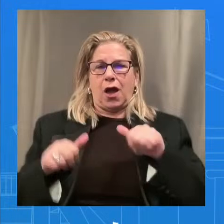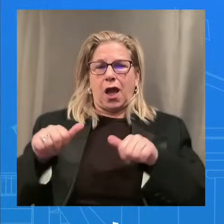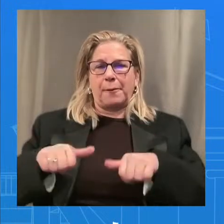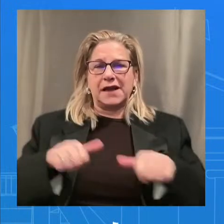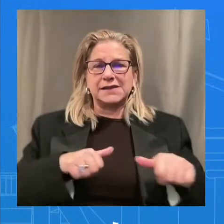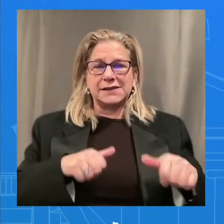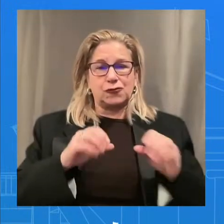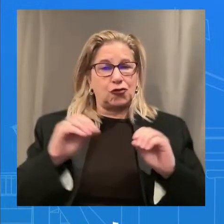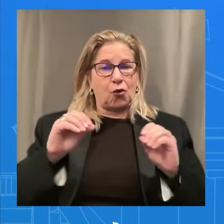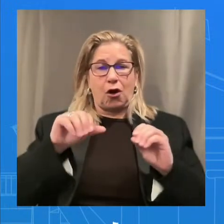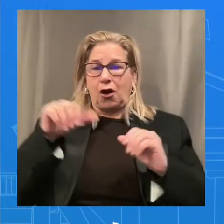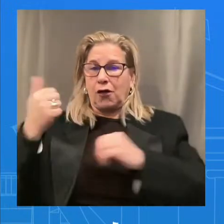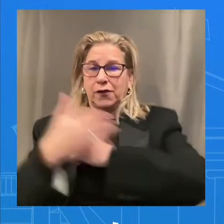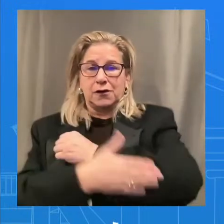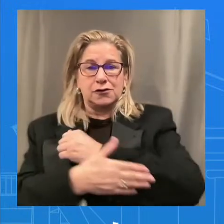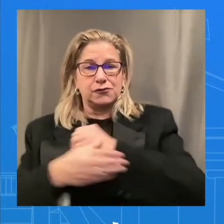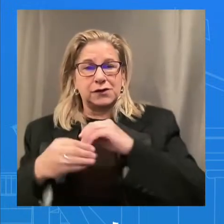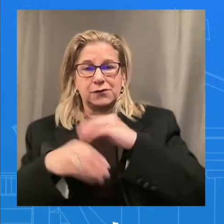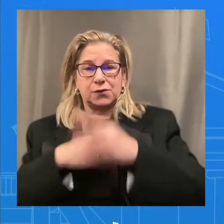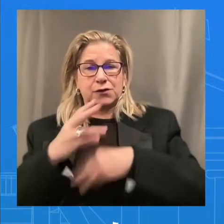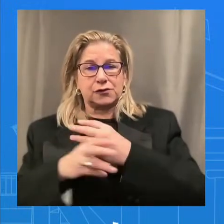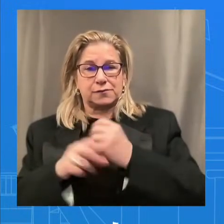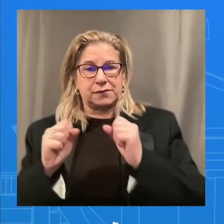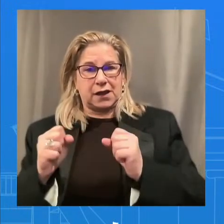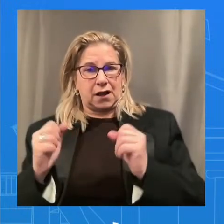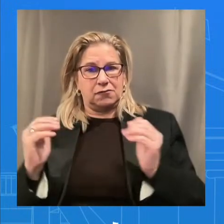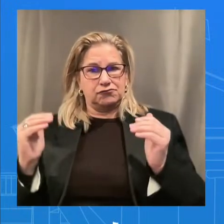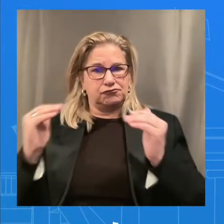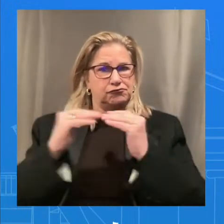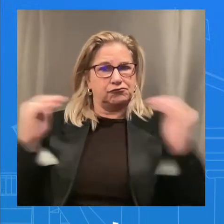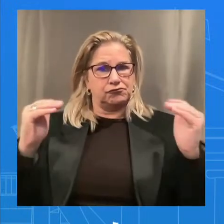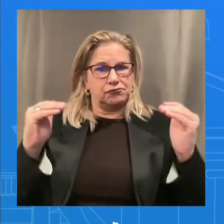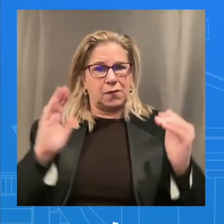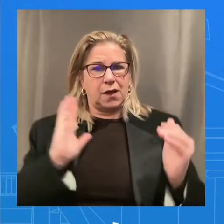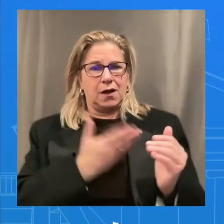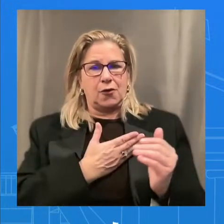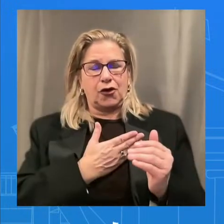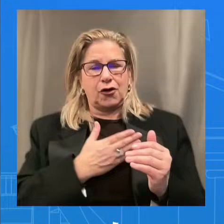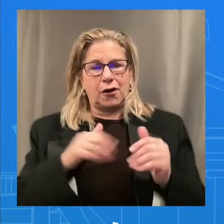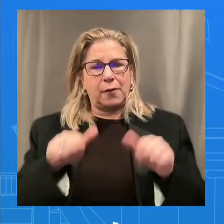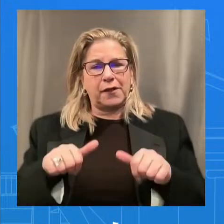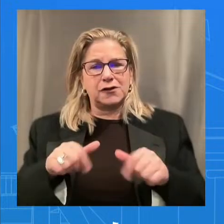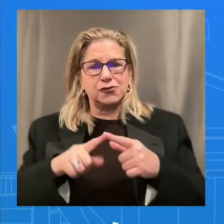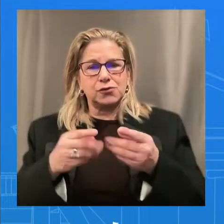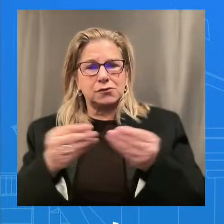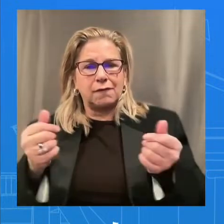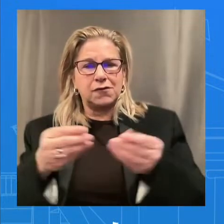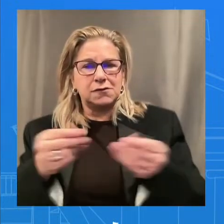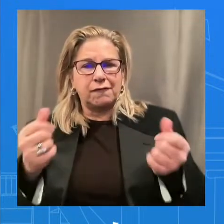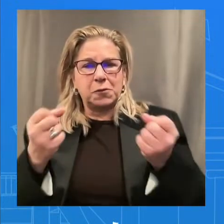and the challenges we need to marshal the world to help solve. And with that, I’d be happy to take your questions. Yeah.